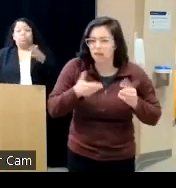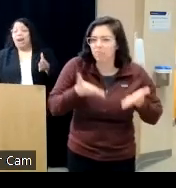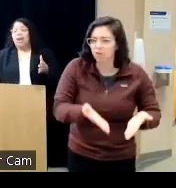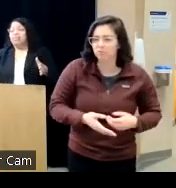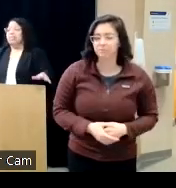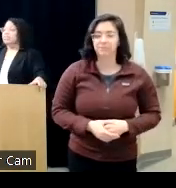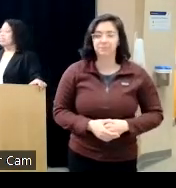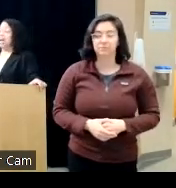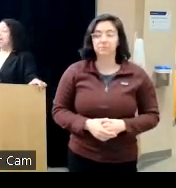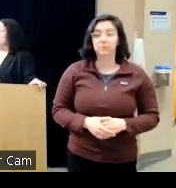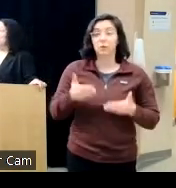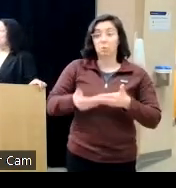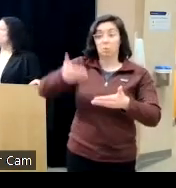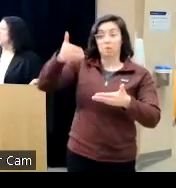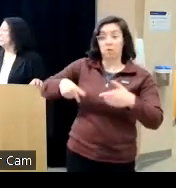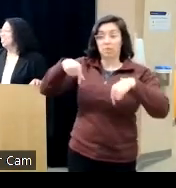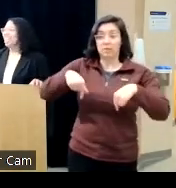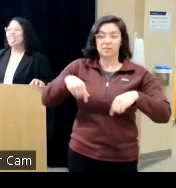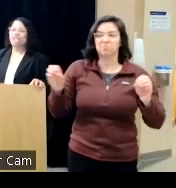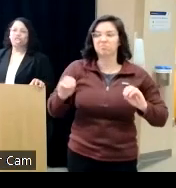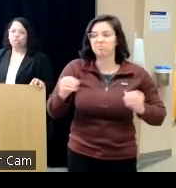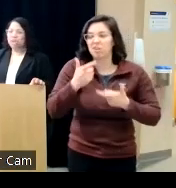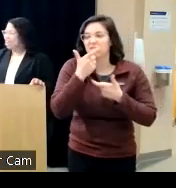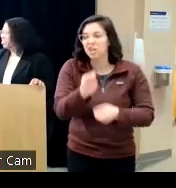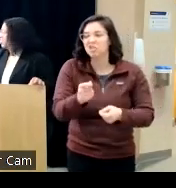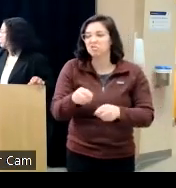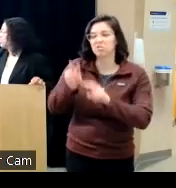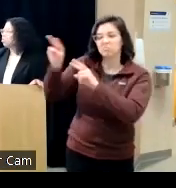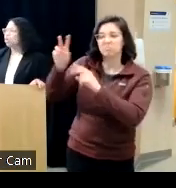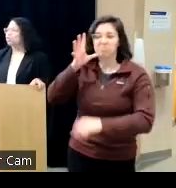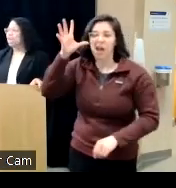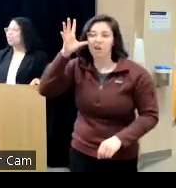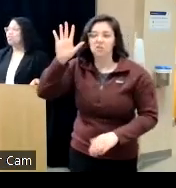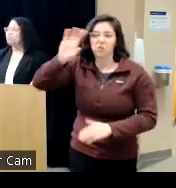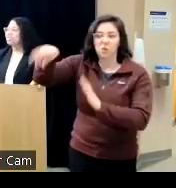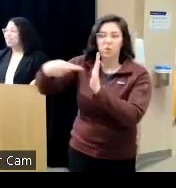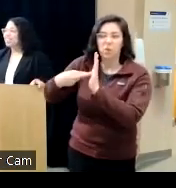so prior to this I had no interest really in looking at parents or the roles of parents in my